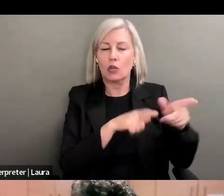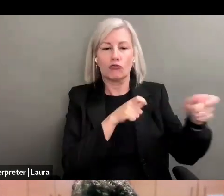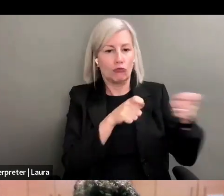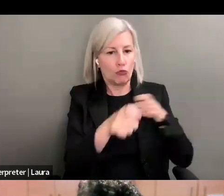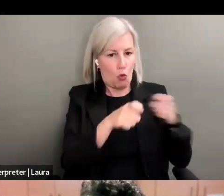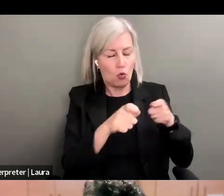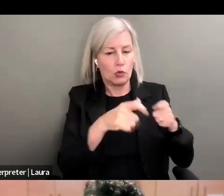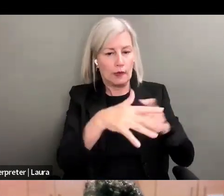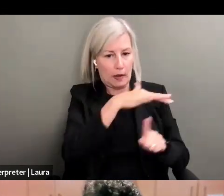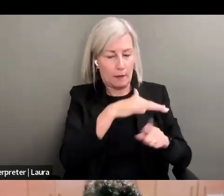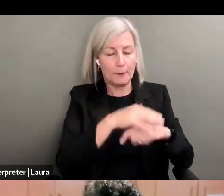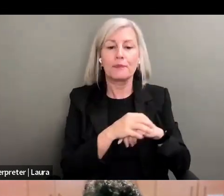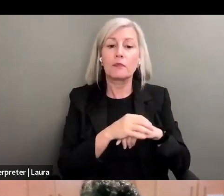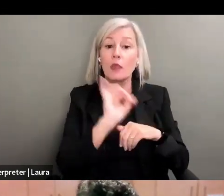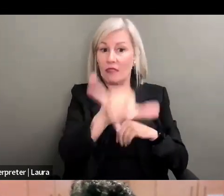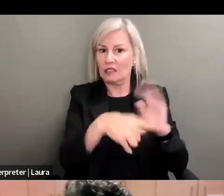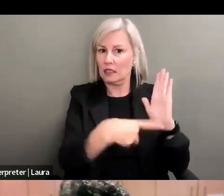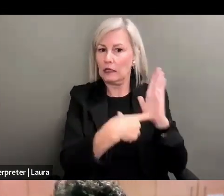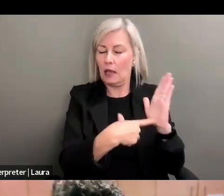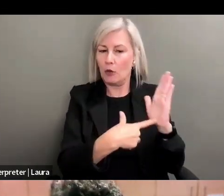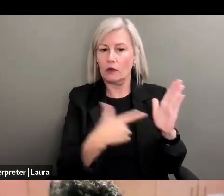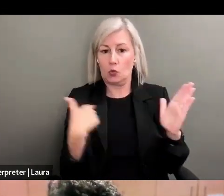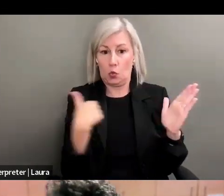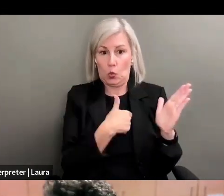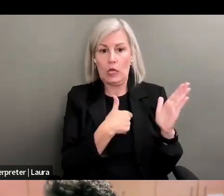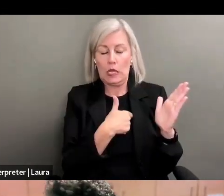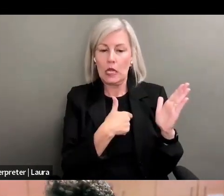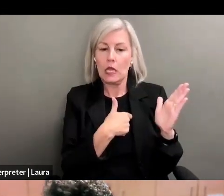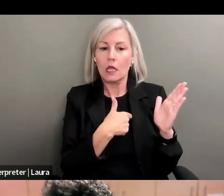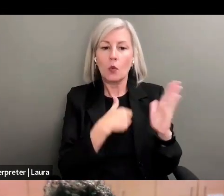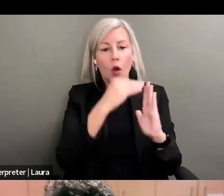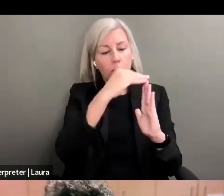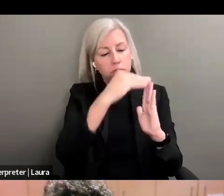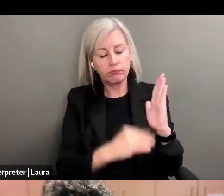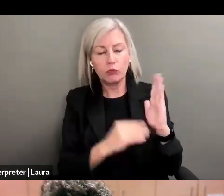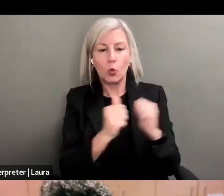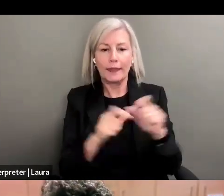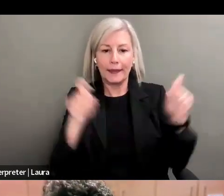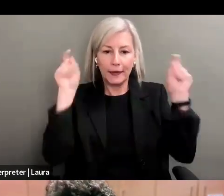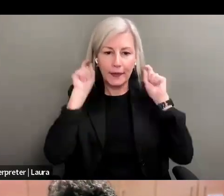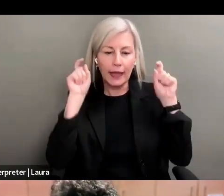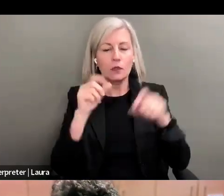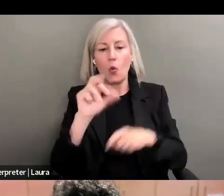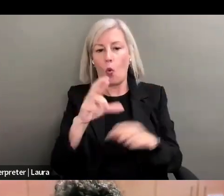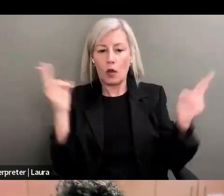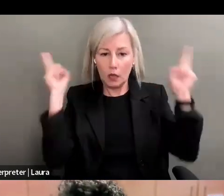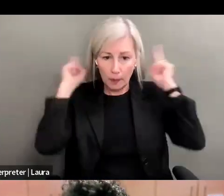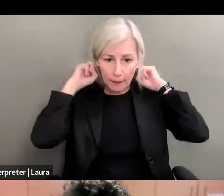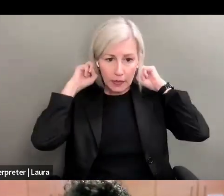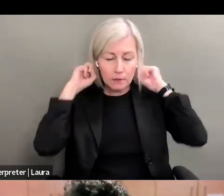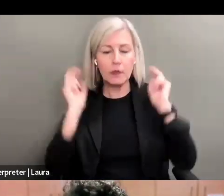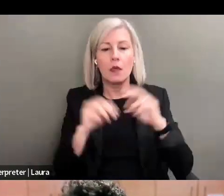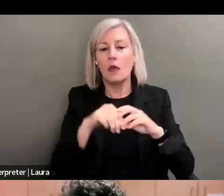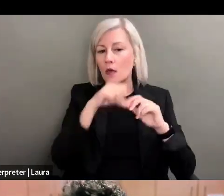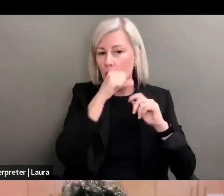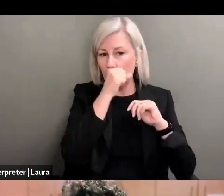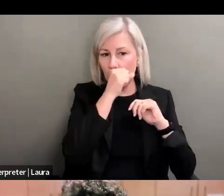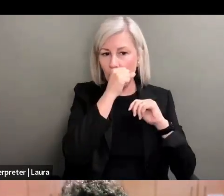This is an example of a test that we as an audiologist might complete with hearing aids on or a cochlear implant on. And what we're looking at is the patients